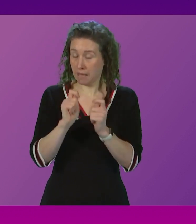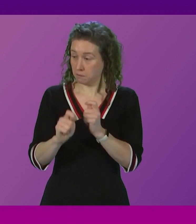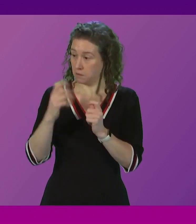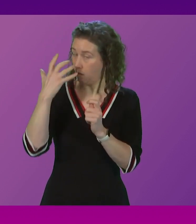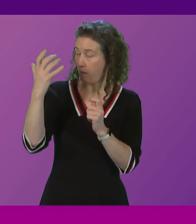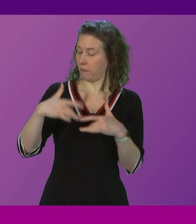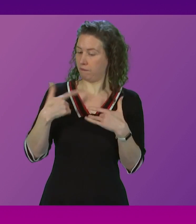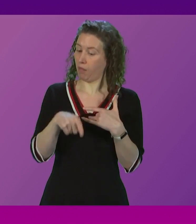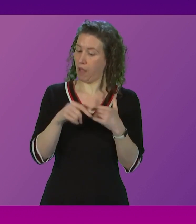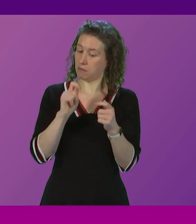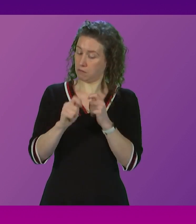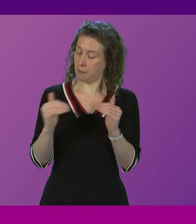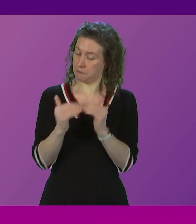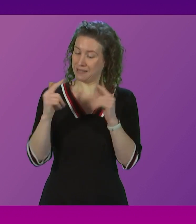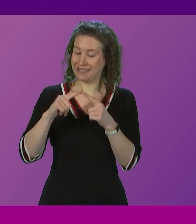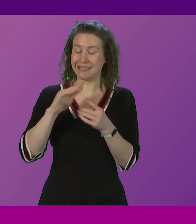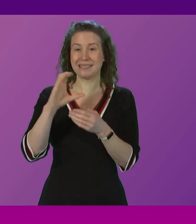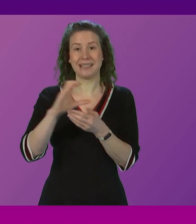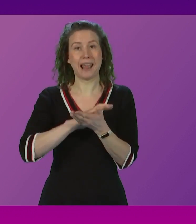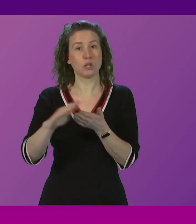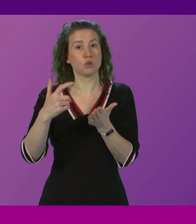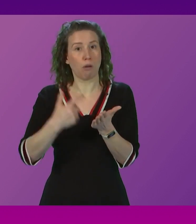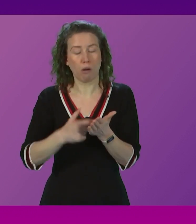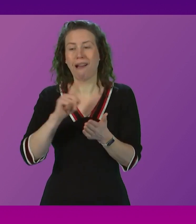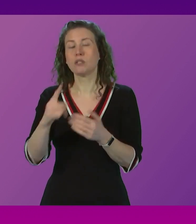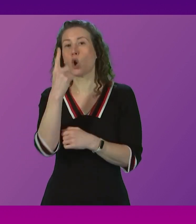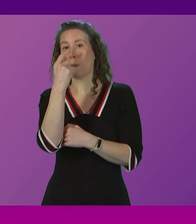Government, compliant with the European convention on human rights and with competence issues, which